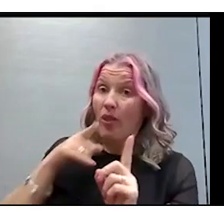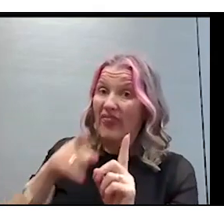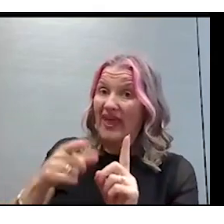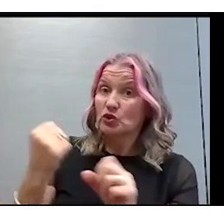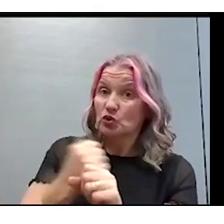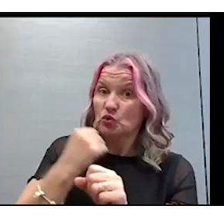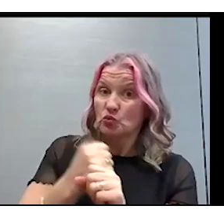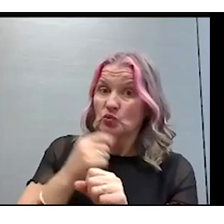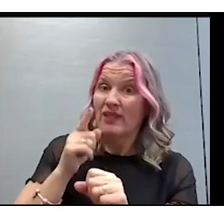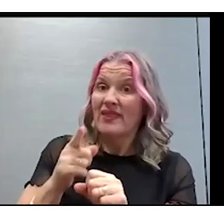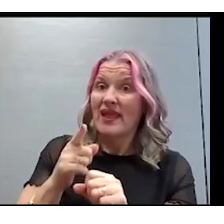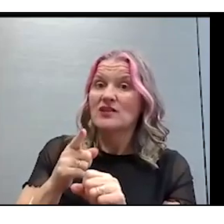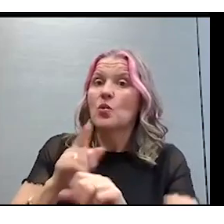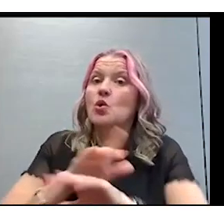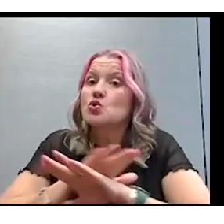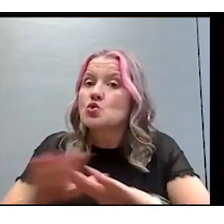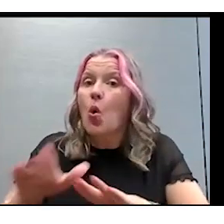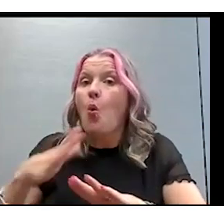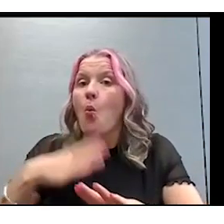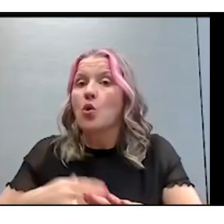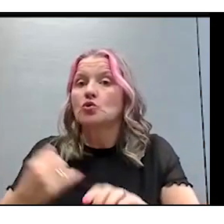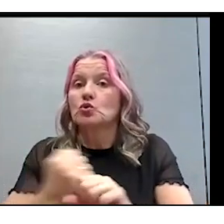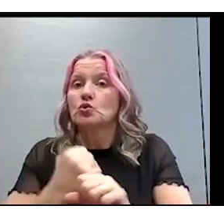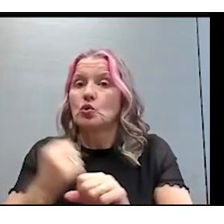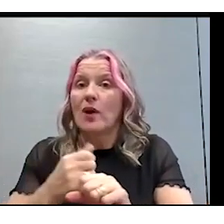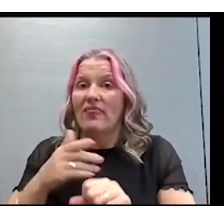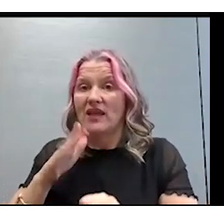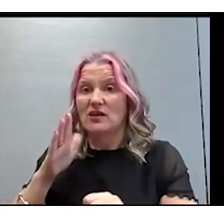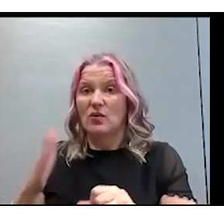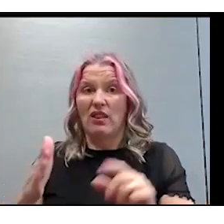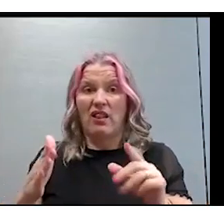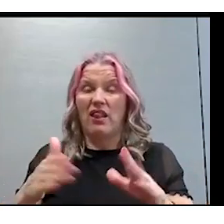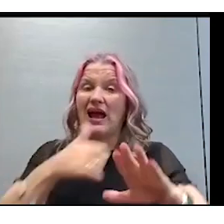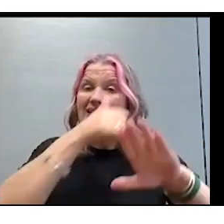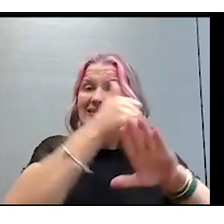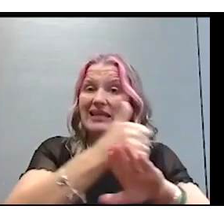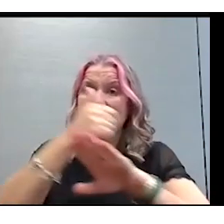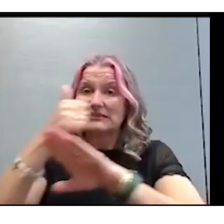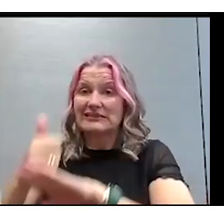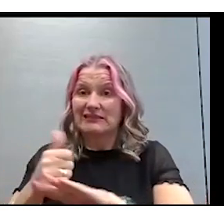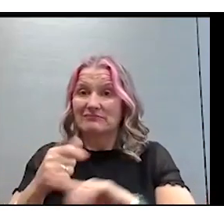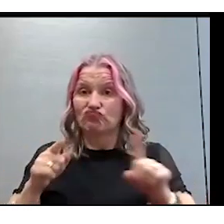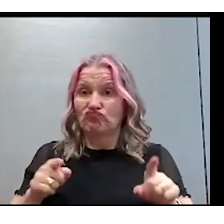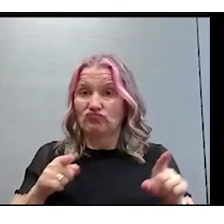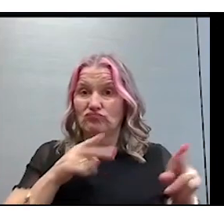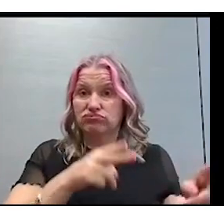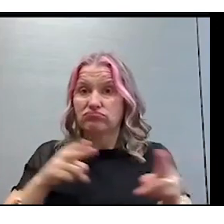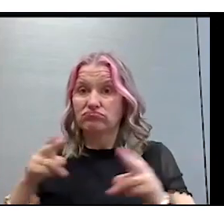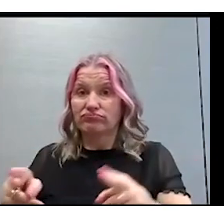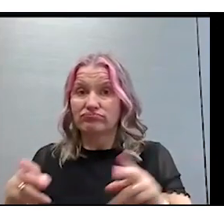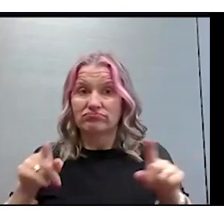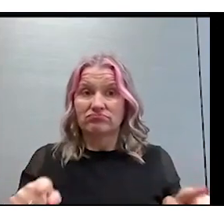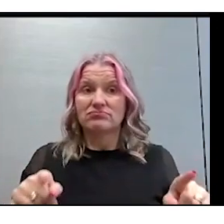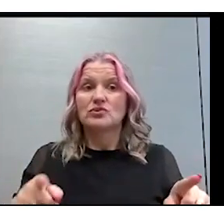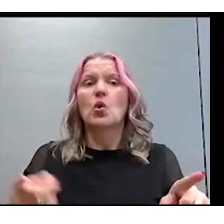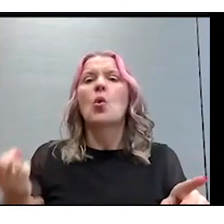and this is what you don't want it to do. And you're setting the parameters in which a system operates. A very simple instruction